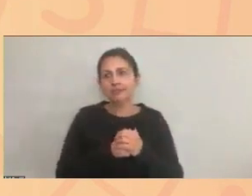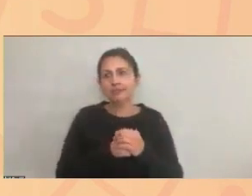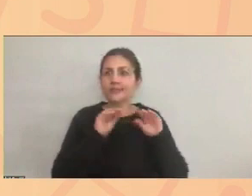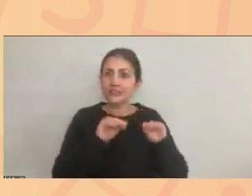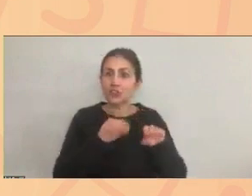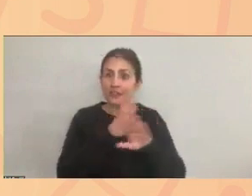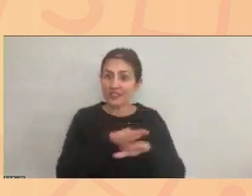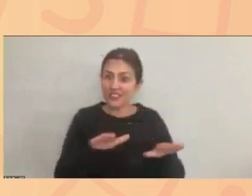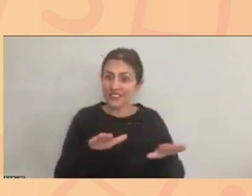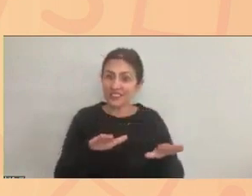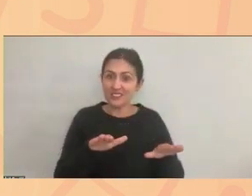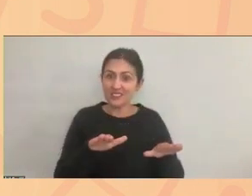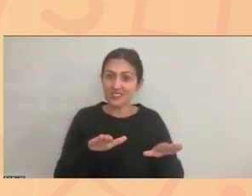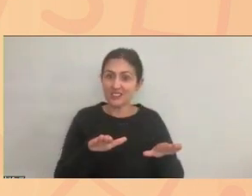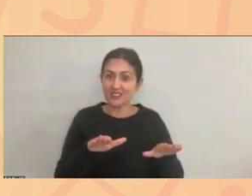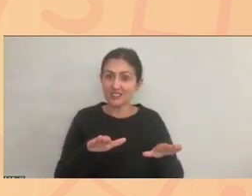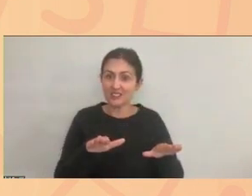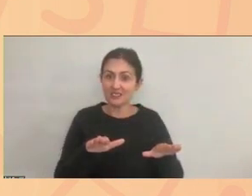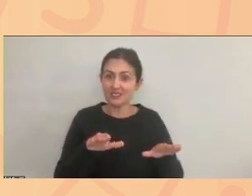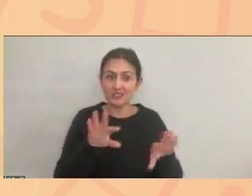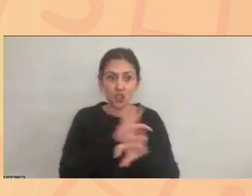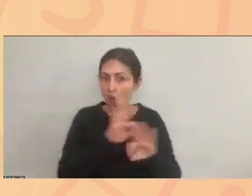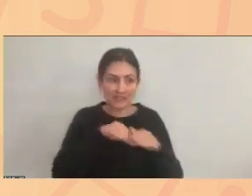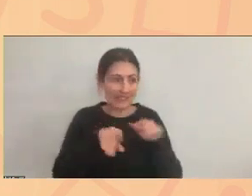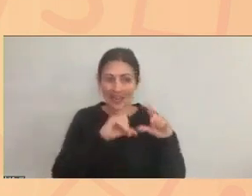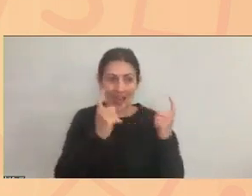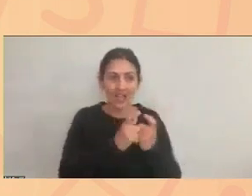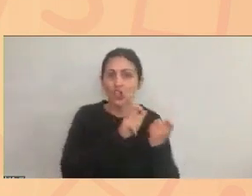taking them out with elders, teaching them. And yes.